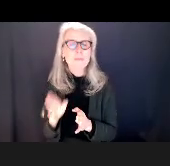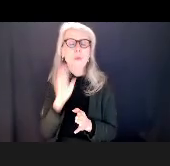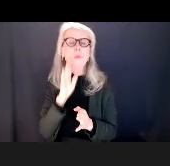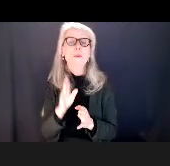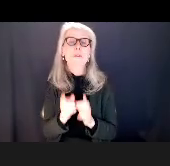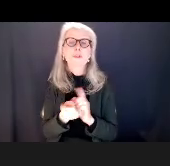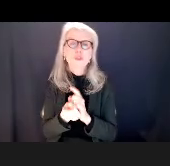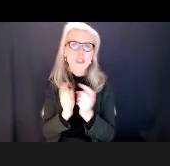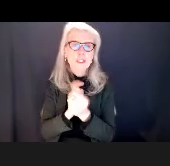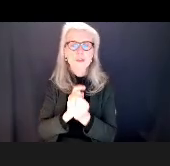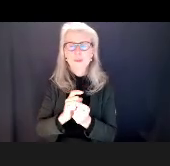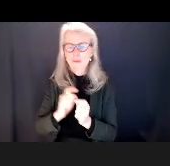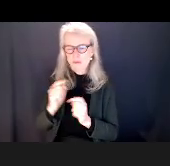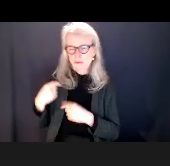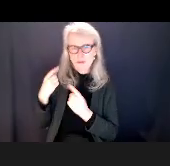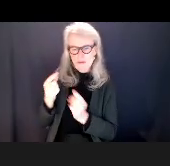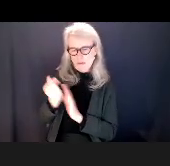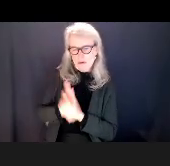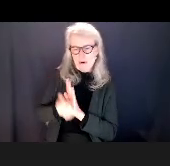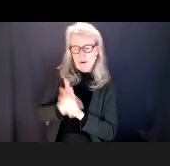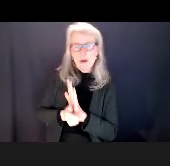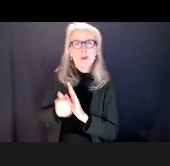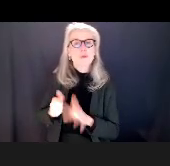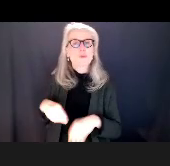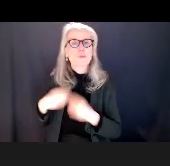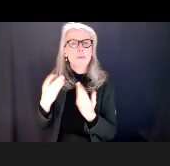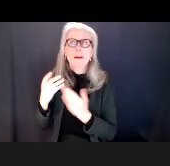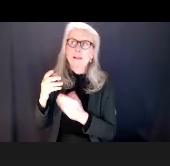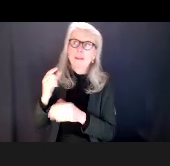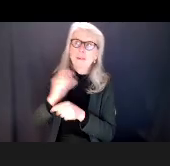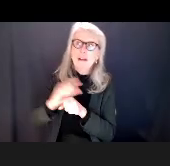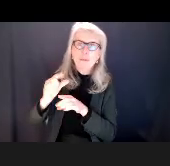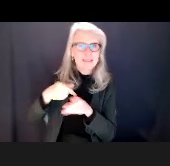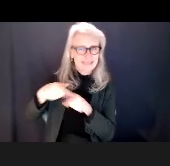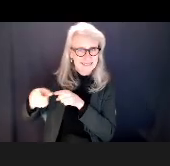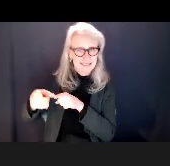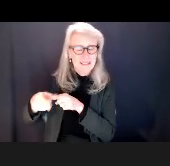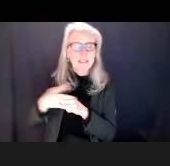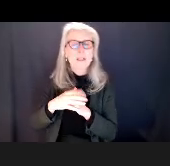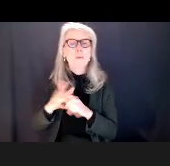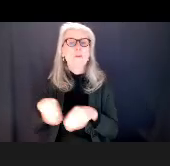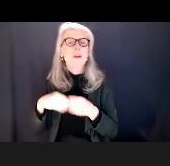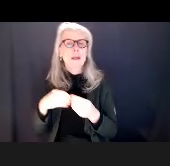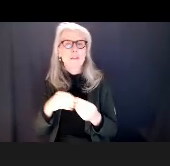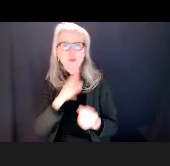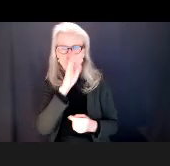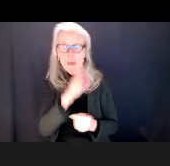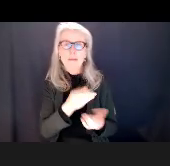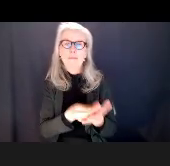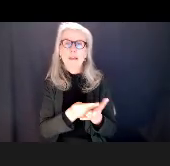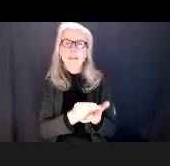to allow the ministry to gradually introduce a new direct funding model, a model that expands